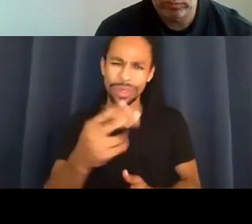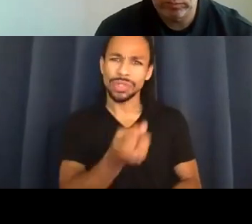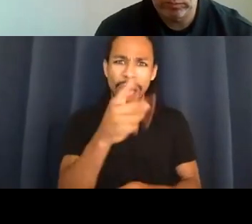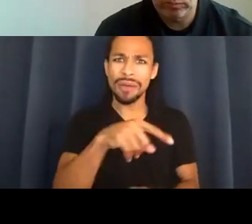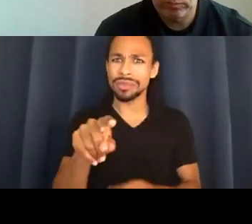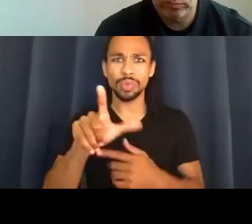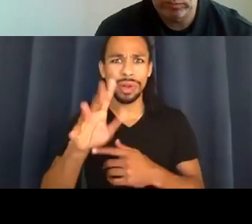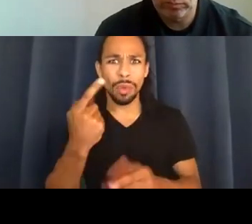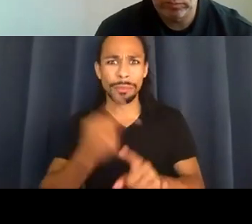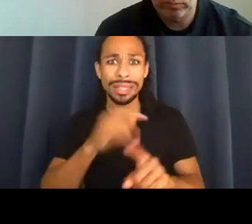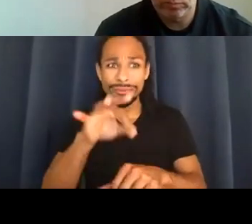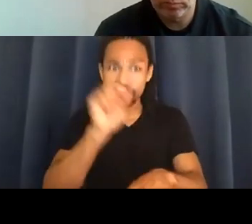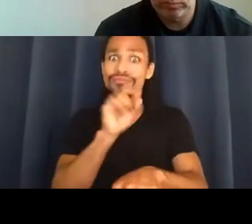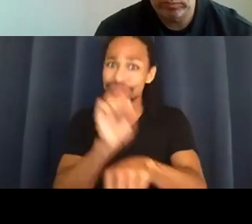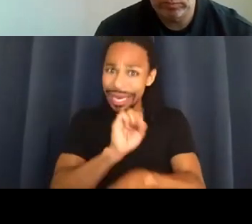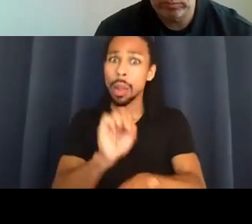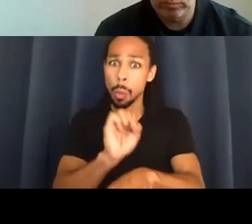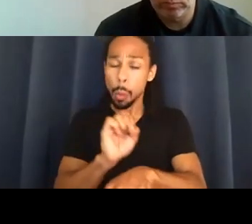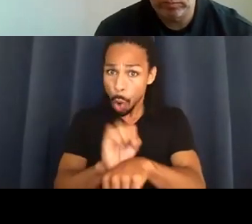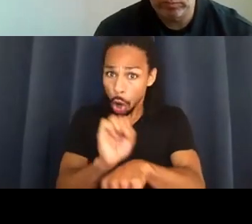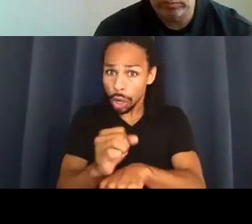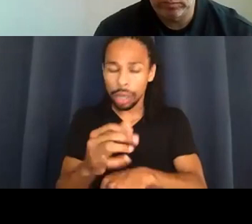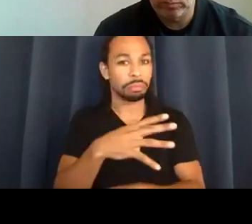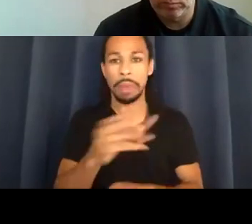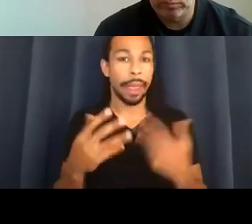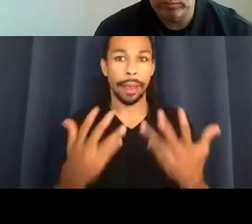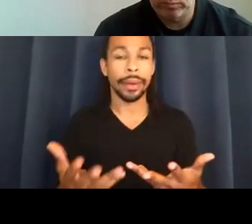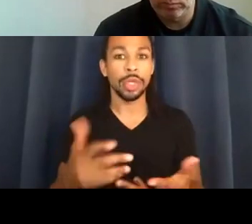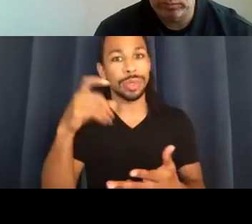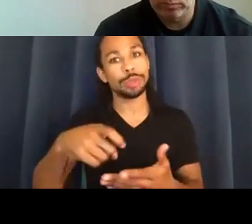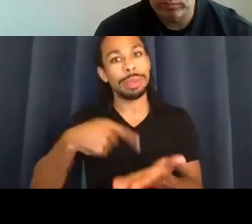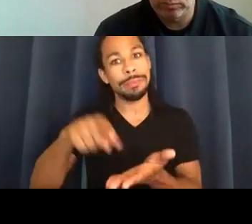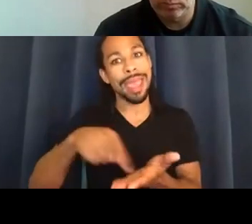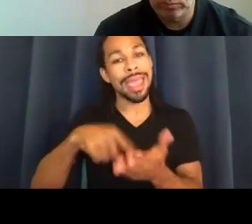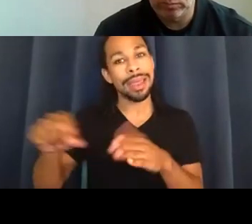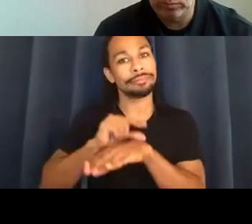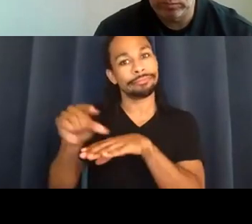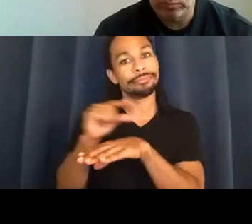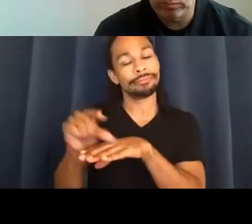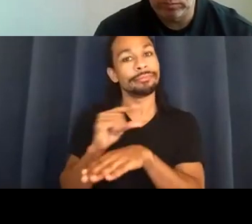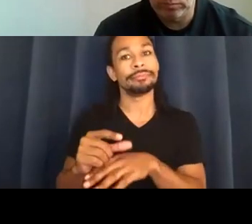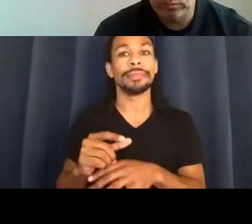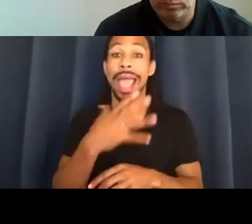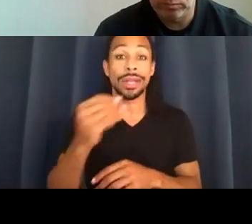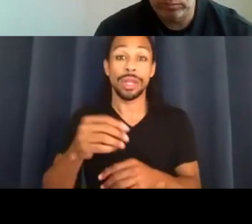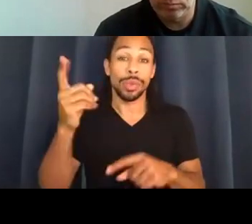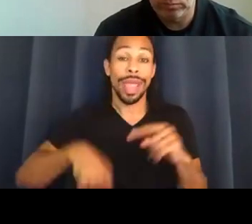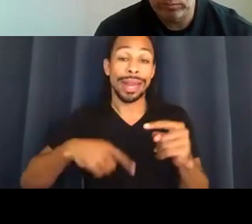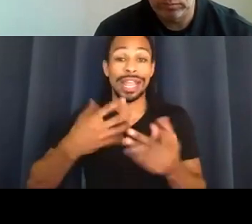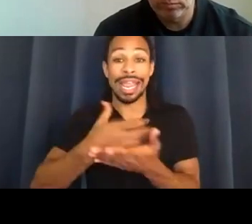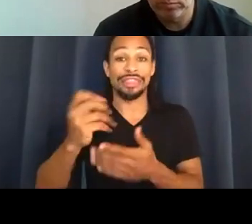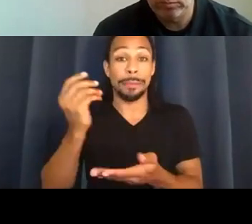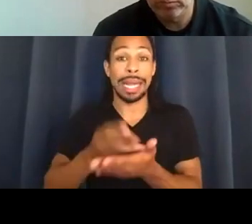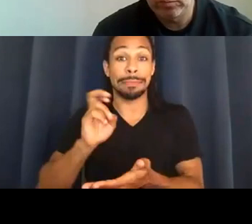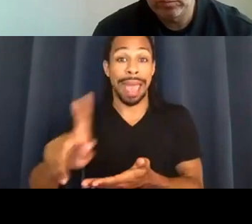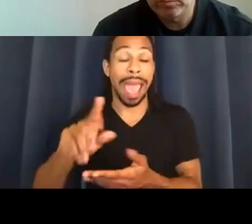there are -- I have faith, Anna, it is a big country. I have faith in 12 months, we will